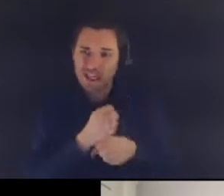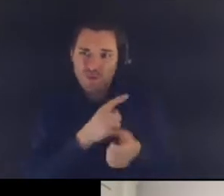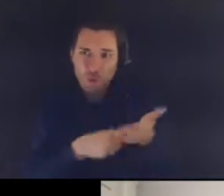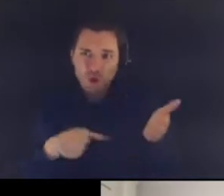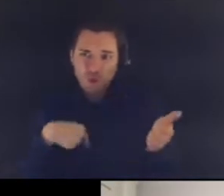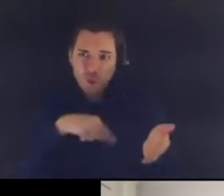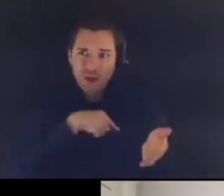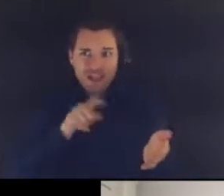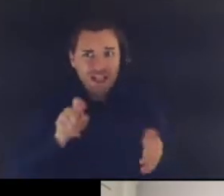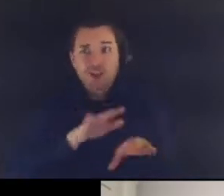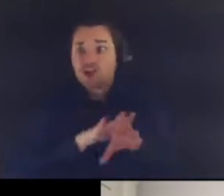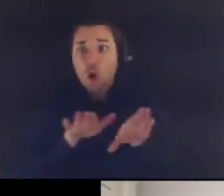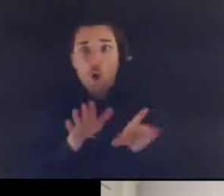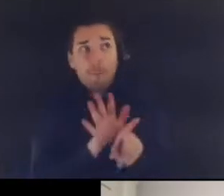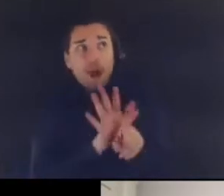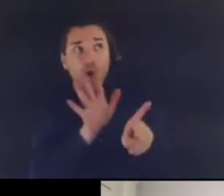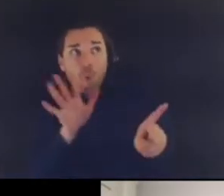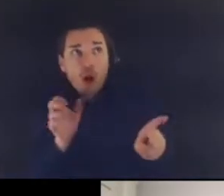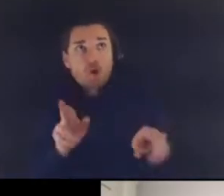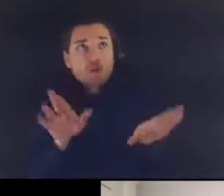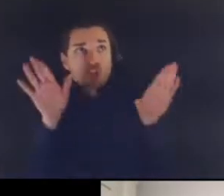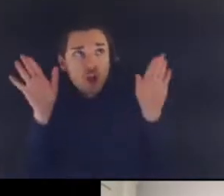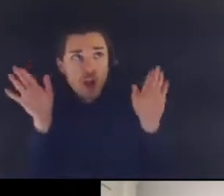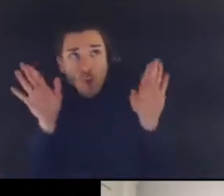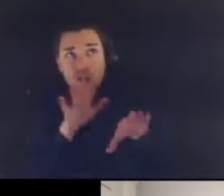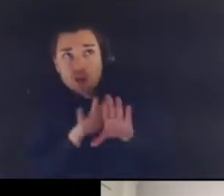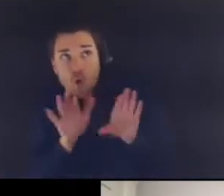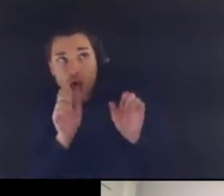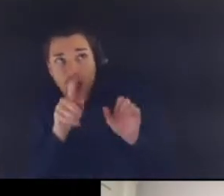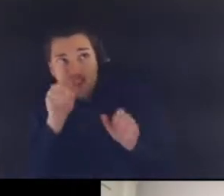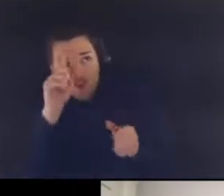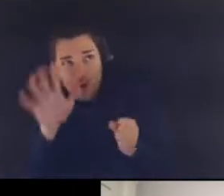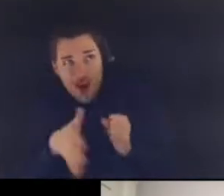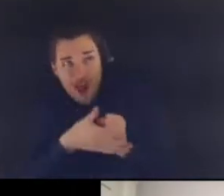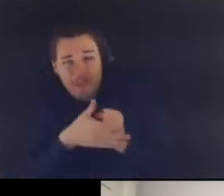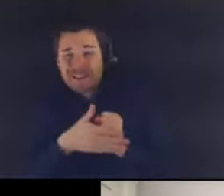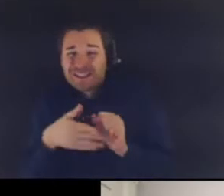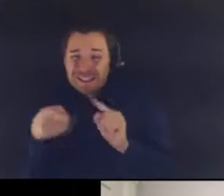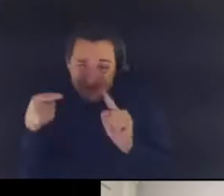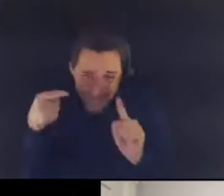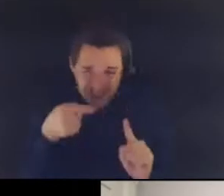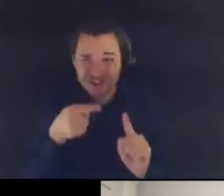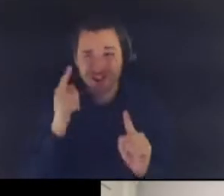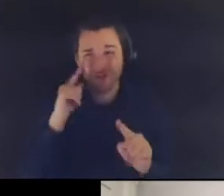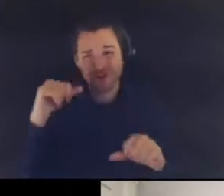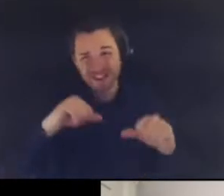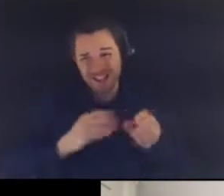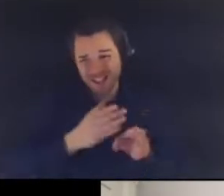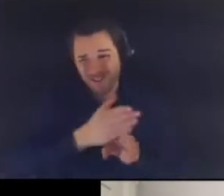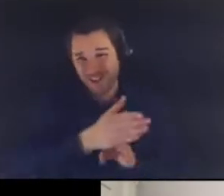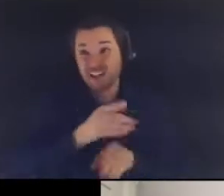for that help, especially as a scientist. In this field, they study us, they study our